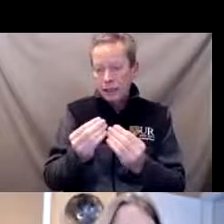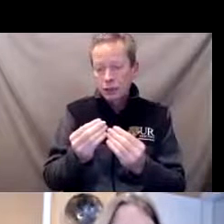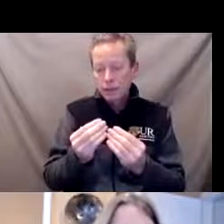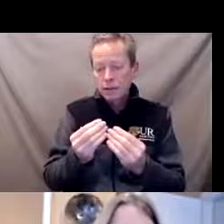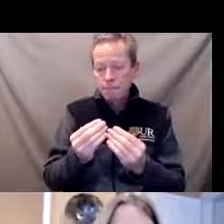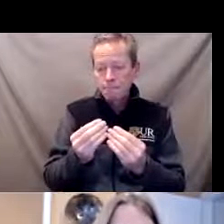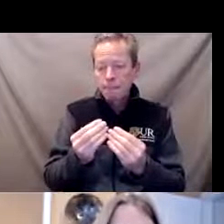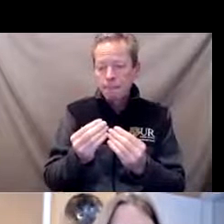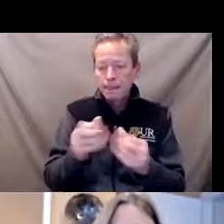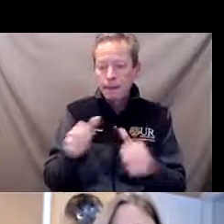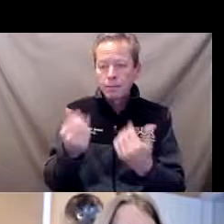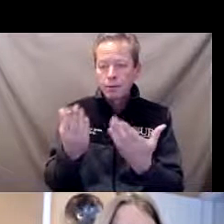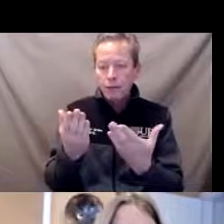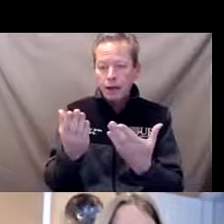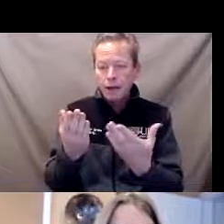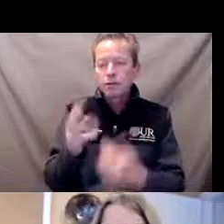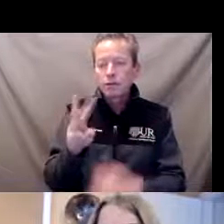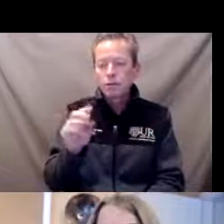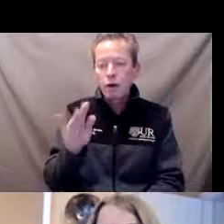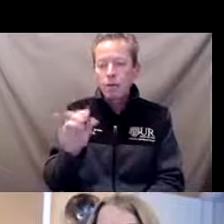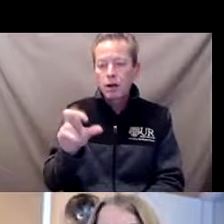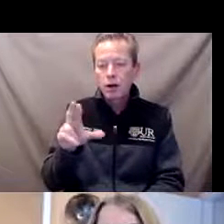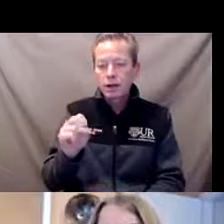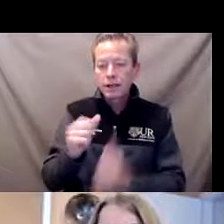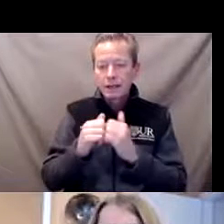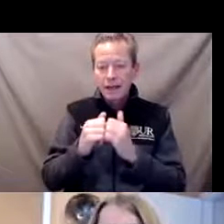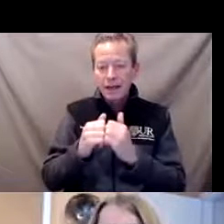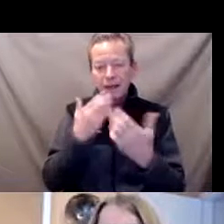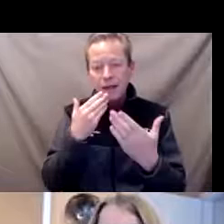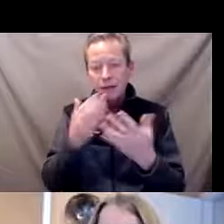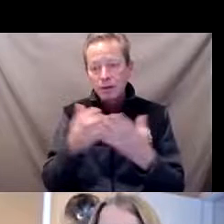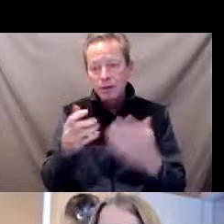and provide webinars together. thank you so much and I'm sorry I'm a little bit over time.